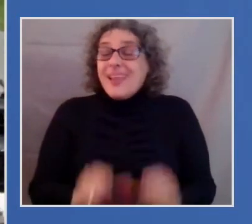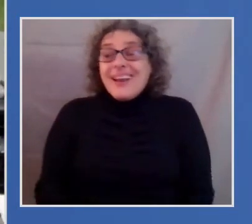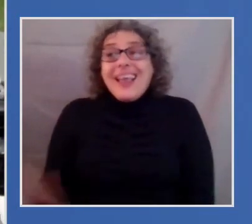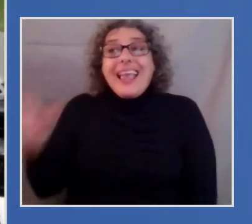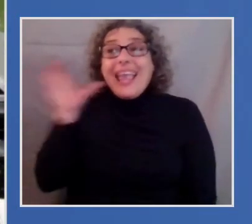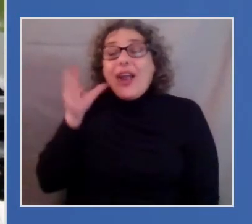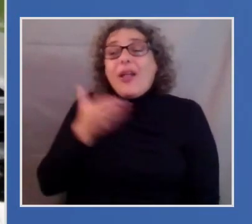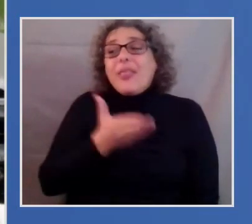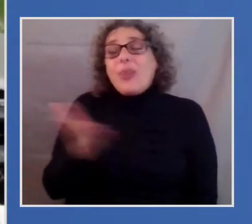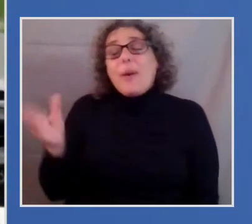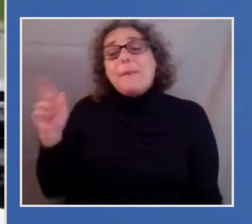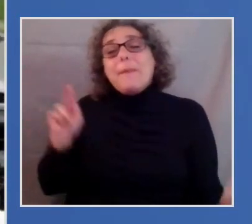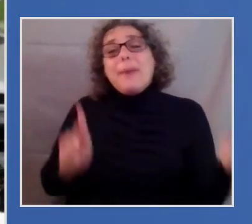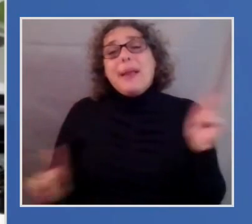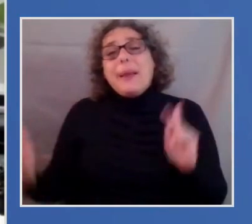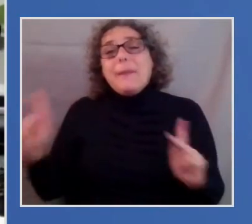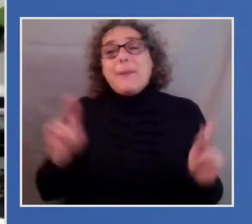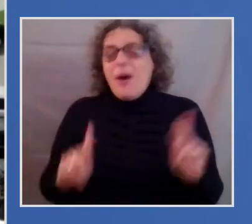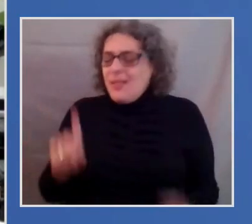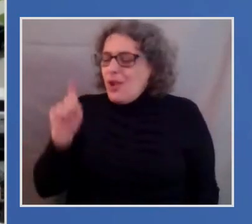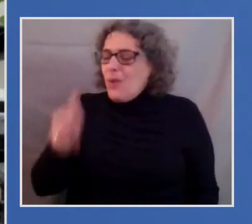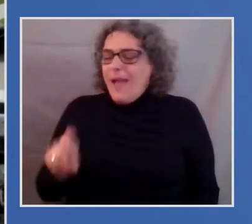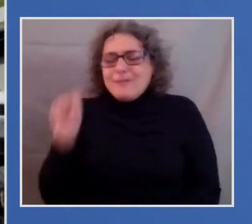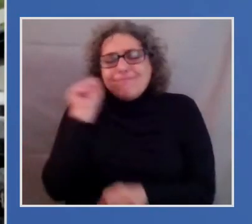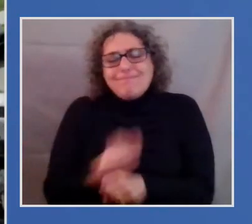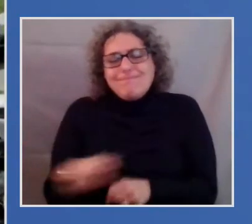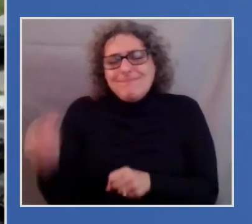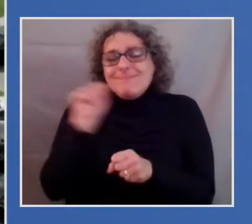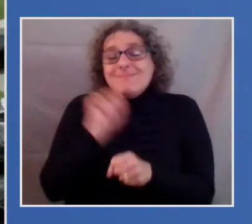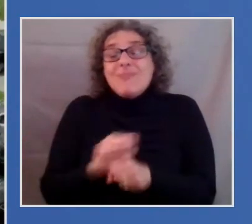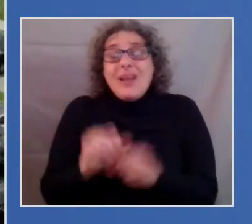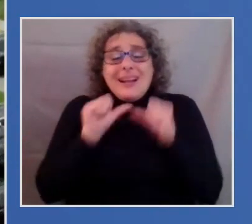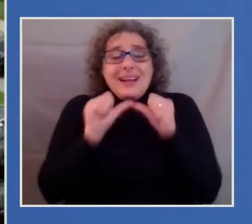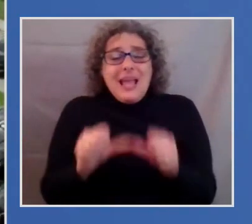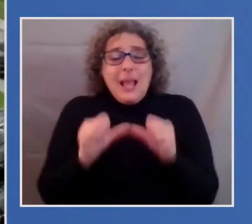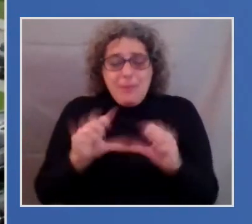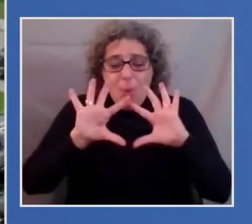PROTEST HAS BROKEN OUT ALL ACROSS THE NATION. TO MAKE A CLEAR PROTESTING IS